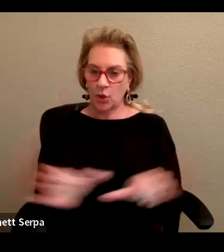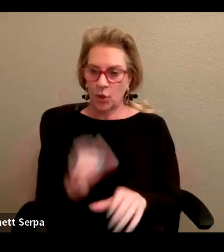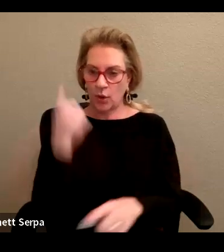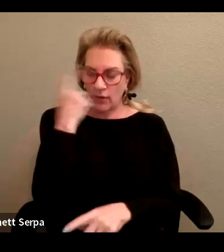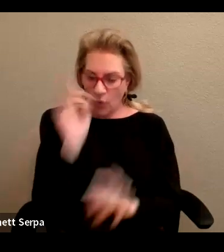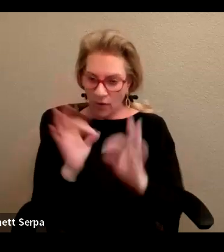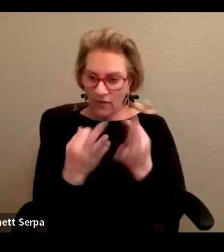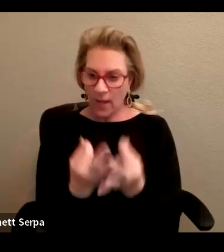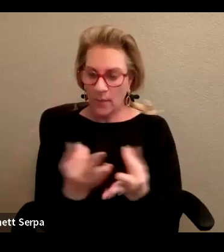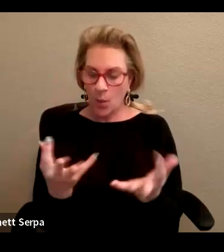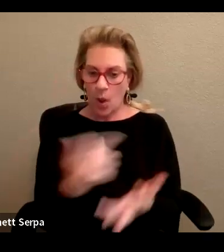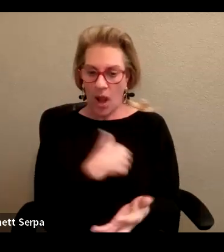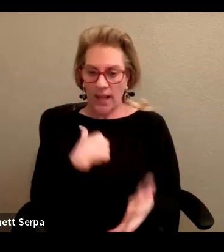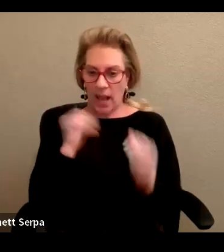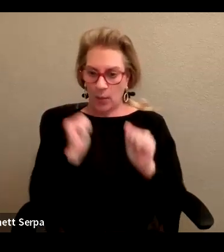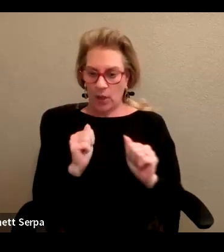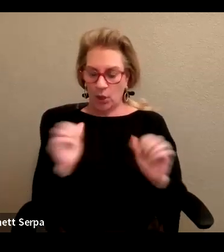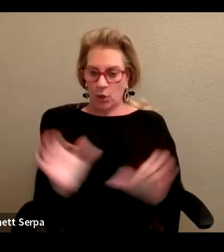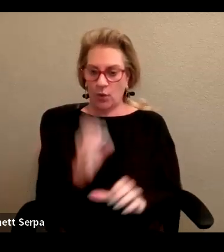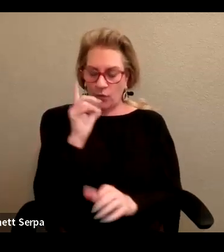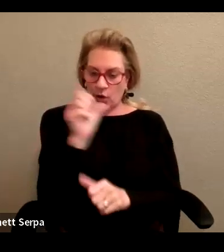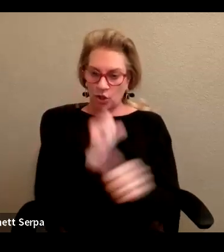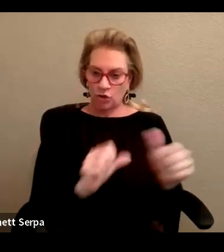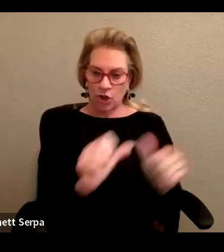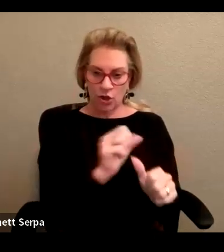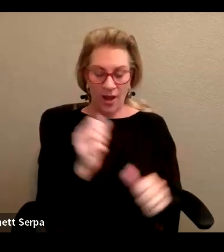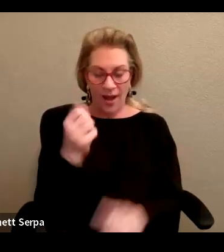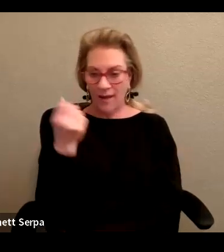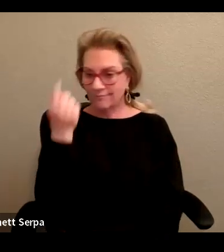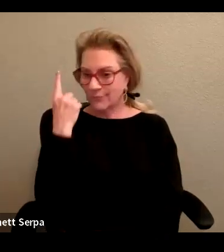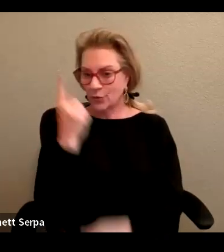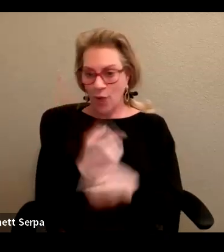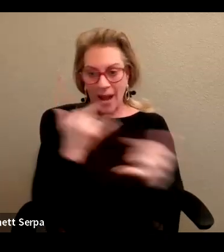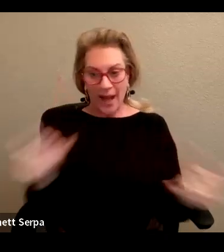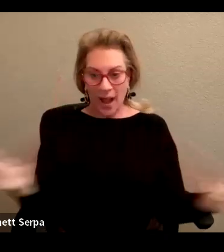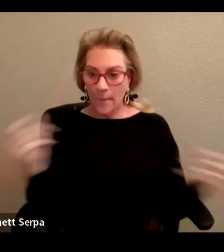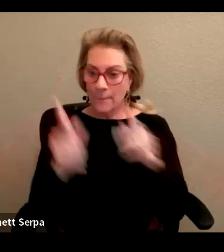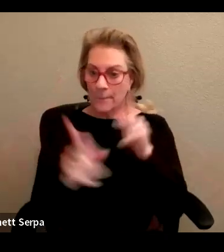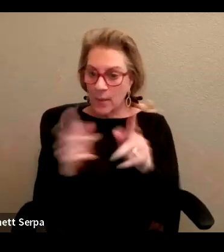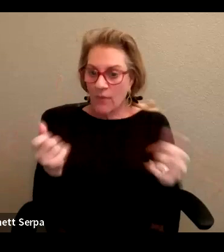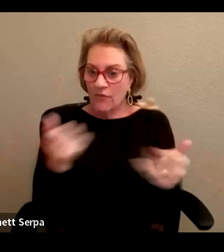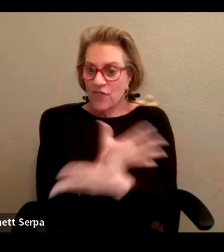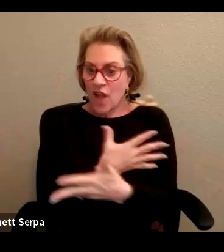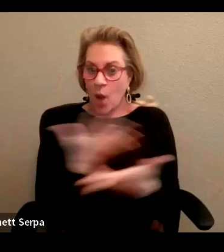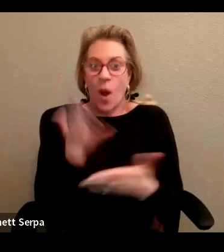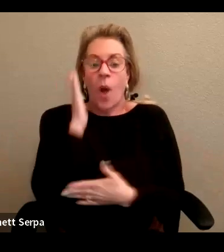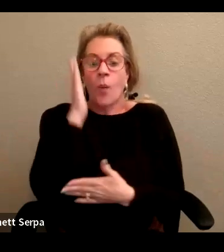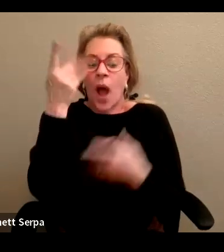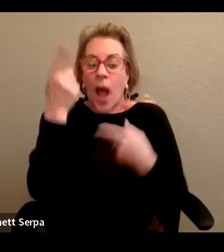can we do for each other a lot of people right now are in fear of what's to come and you know